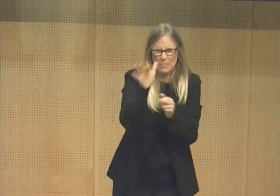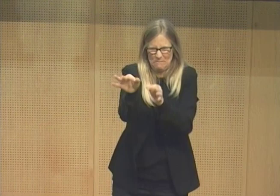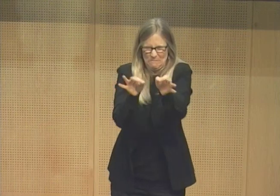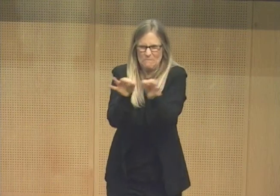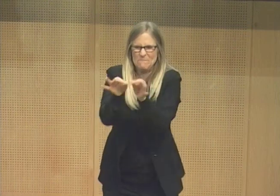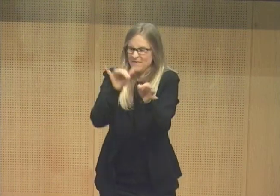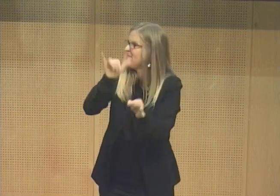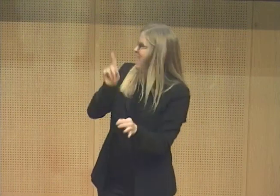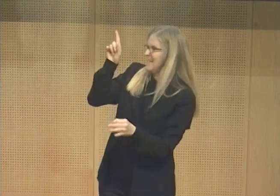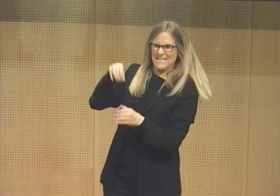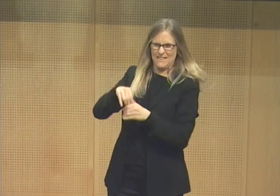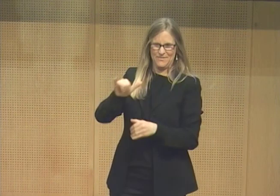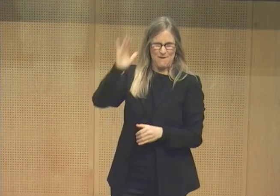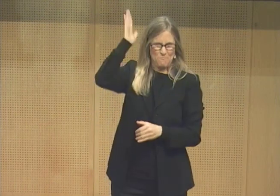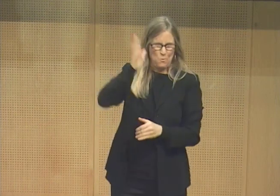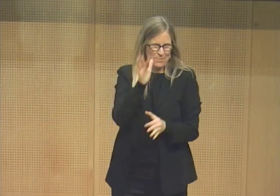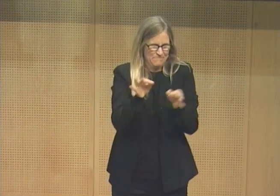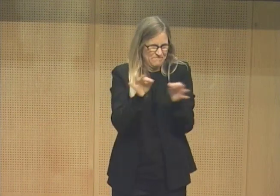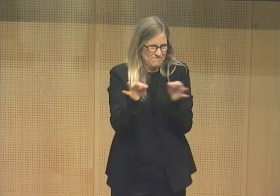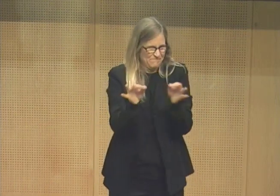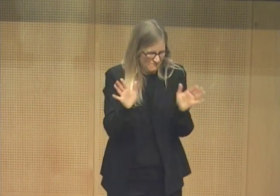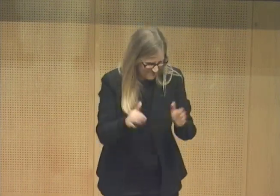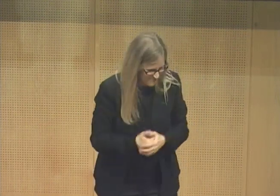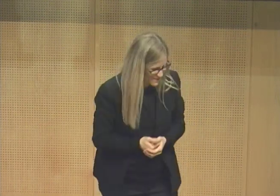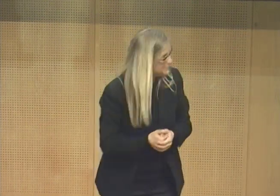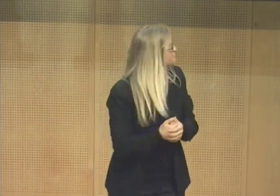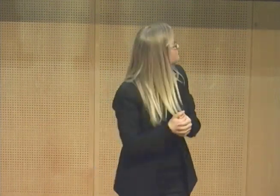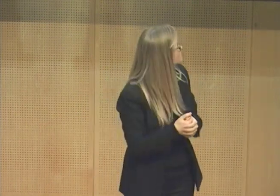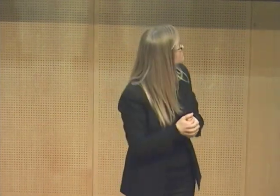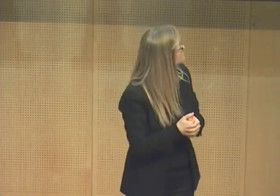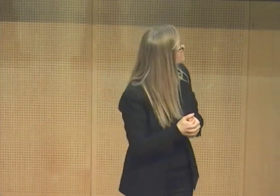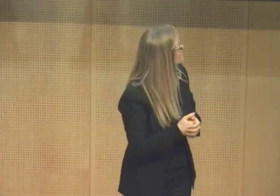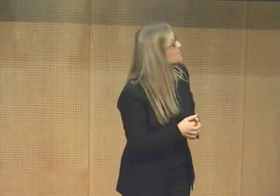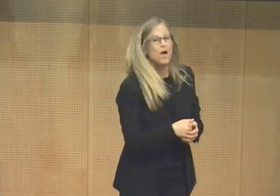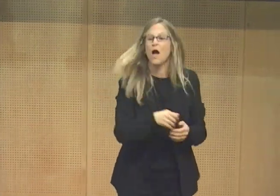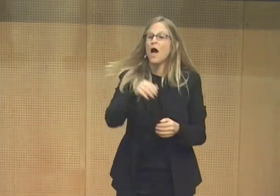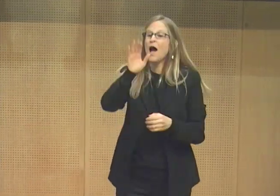in print media to be more specific.